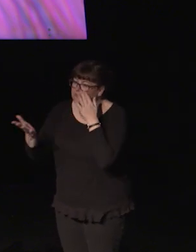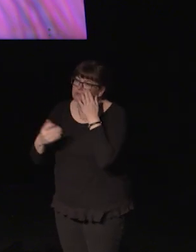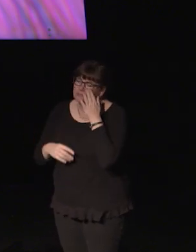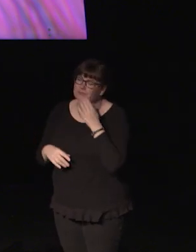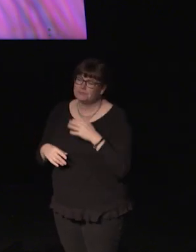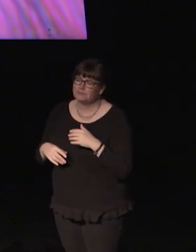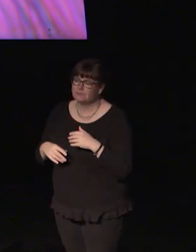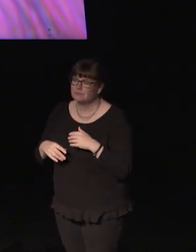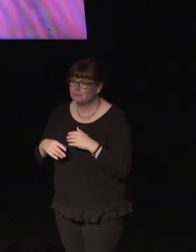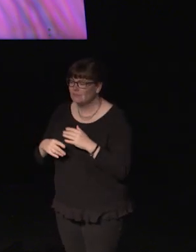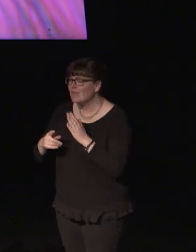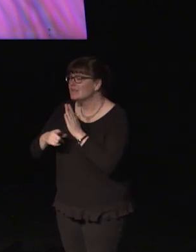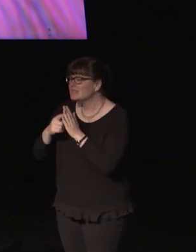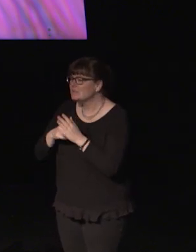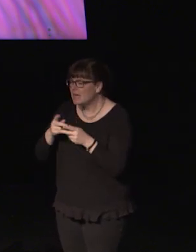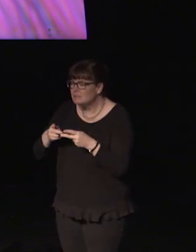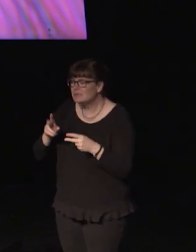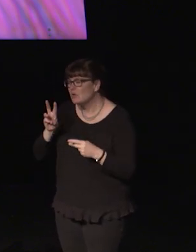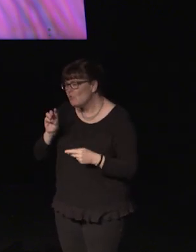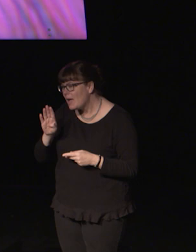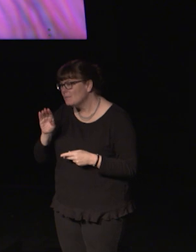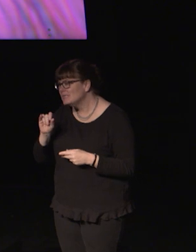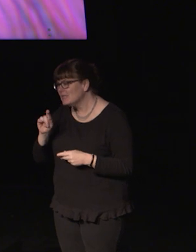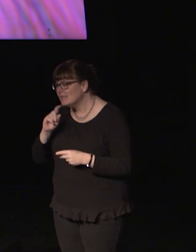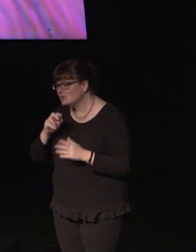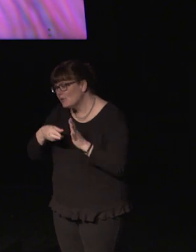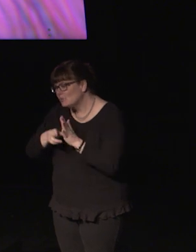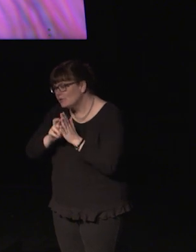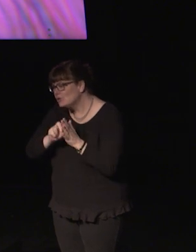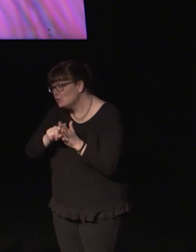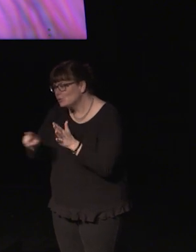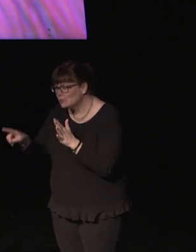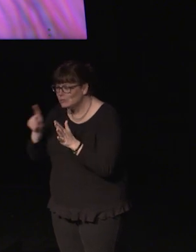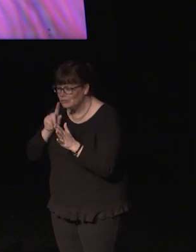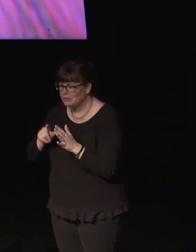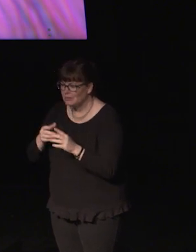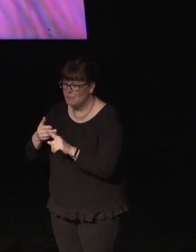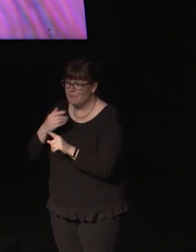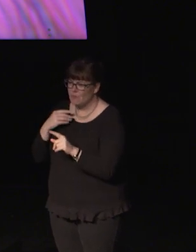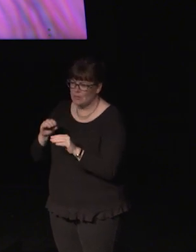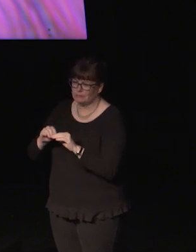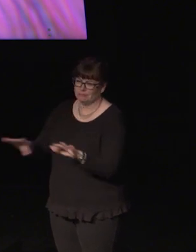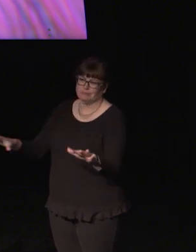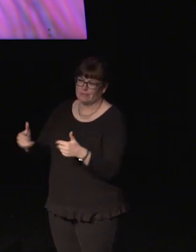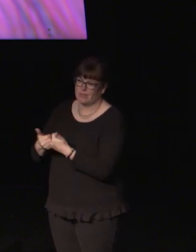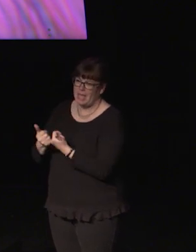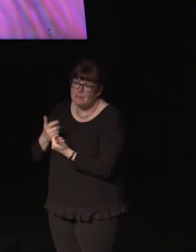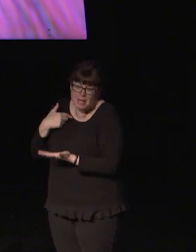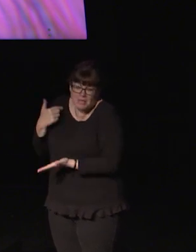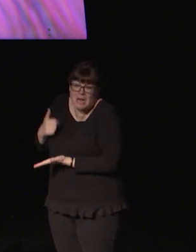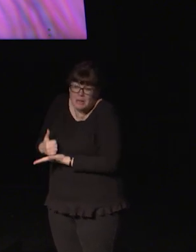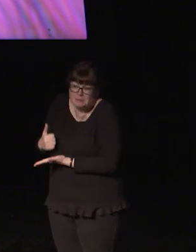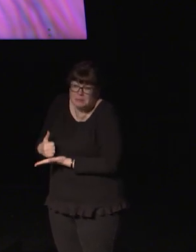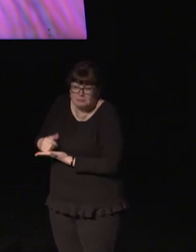There gonna be sites that would review that from a in progress standpoint before the game comes out, and that is really helpful to people like us,